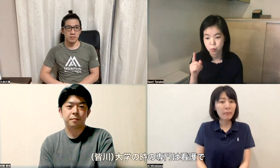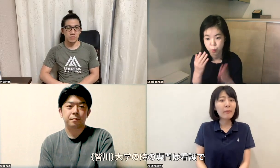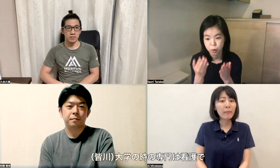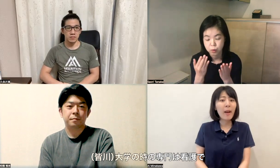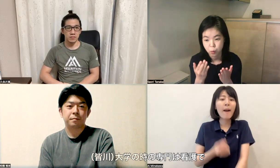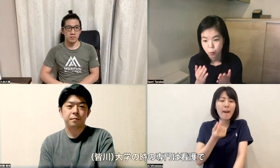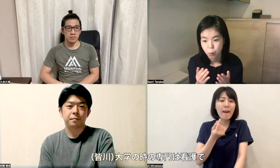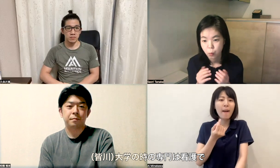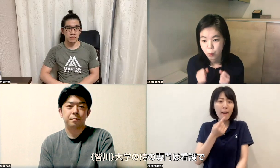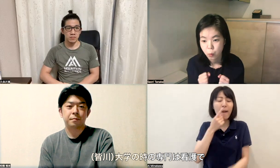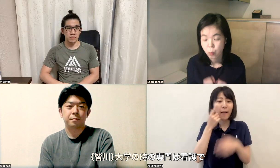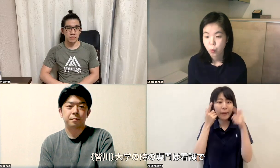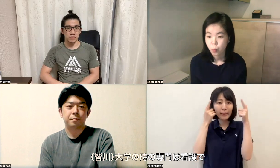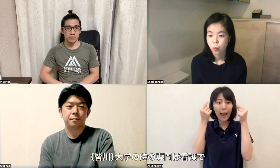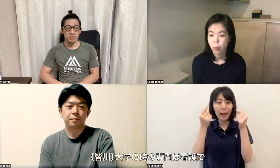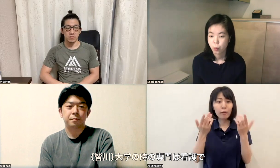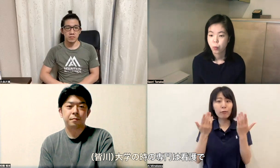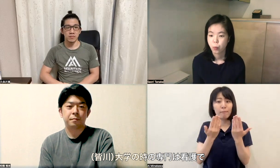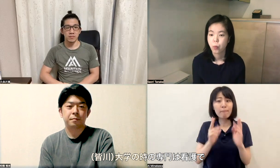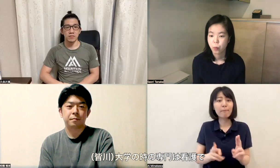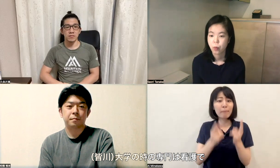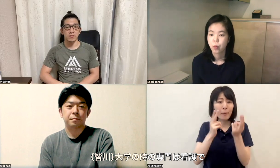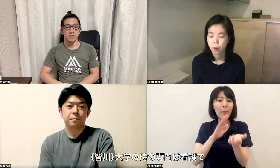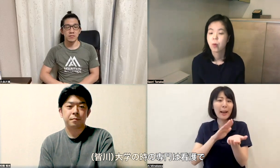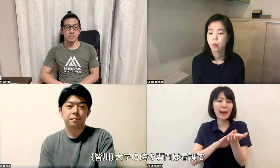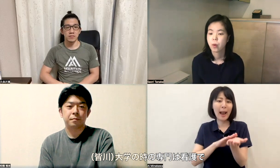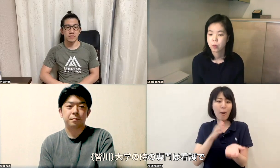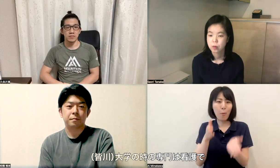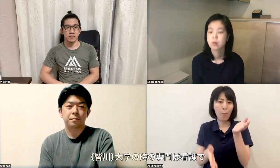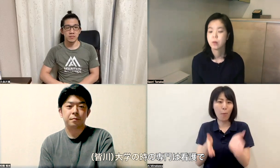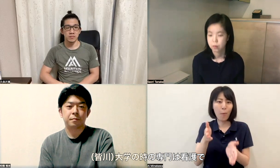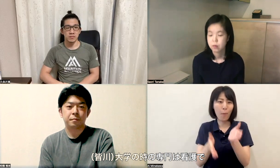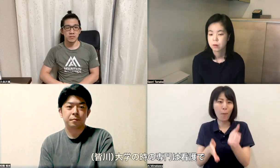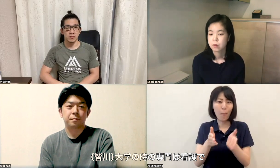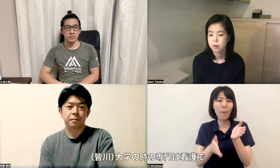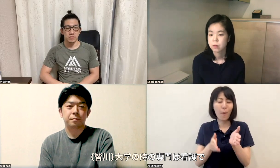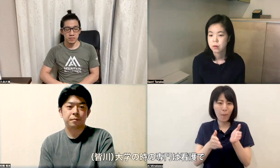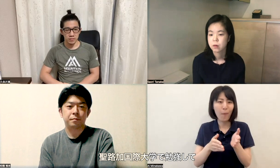(AM) When I was in college, my specialty was nursing.